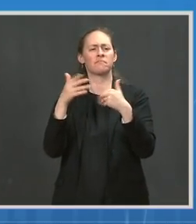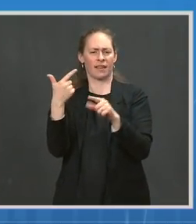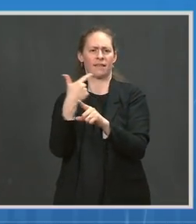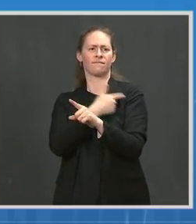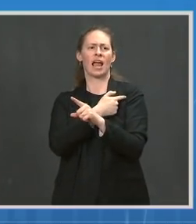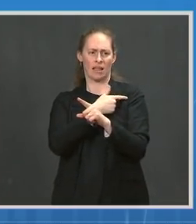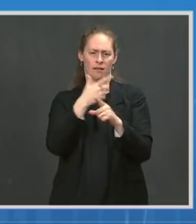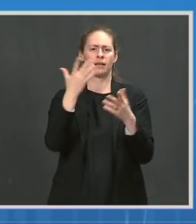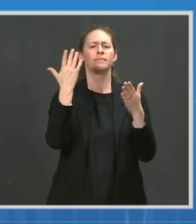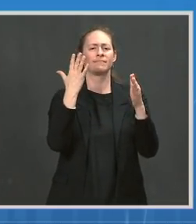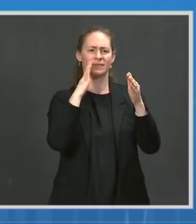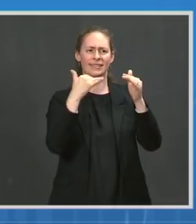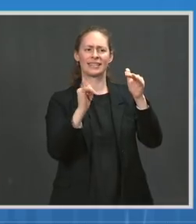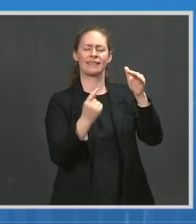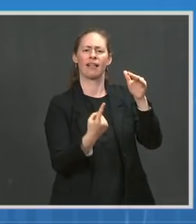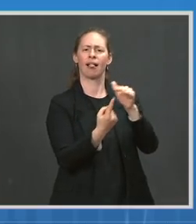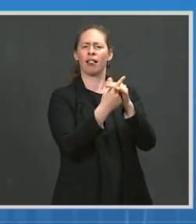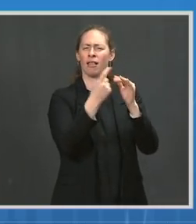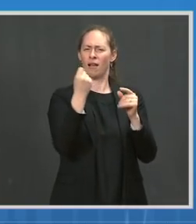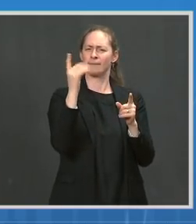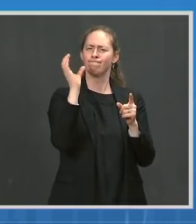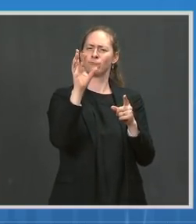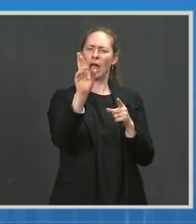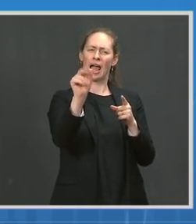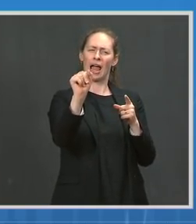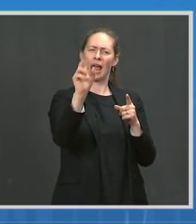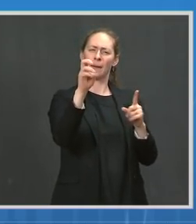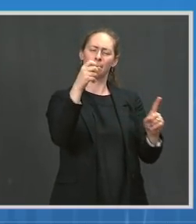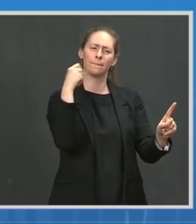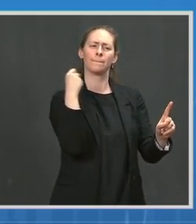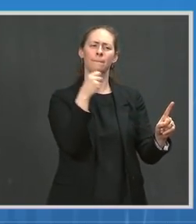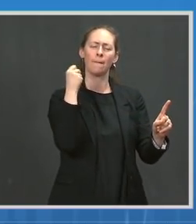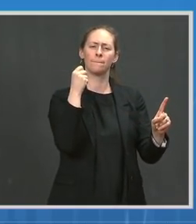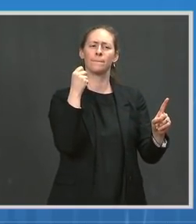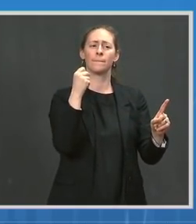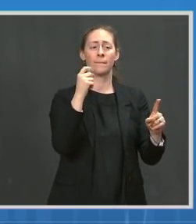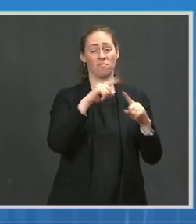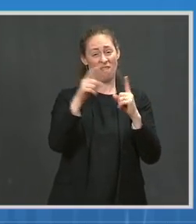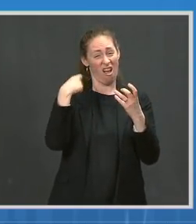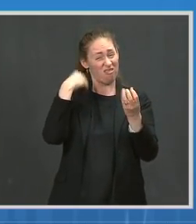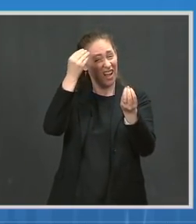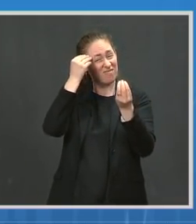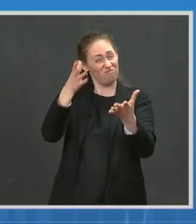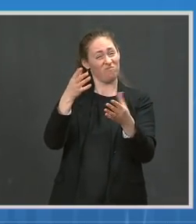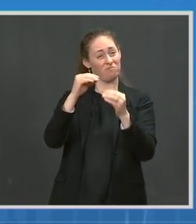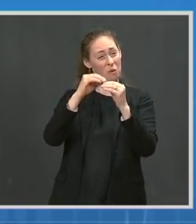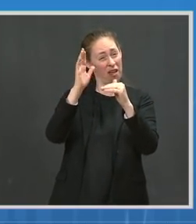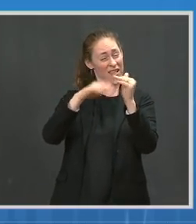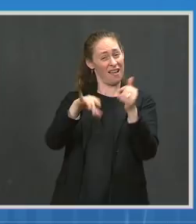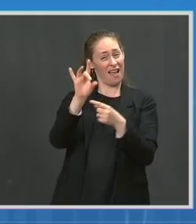But so far, out of more than 84 million people who are fully vaccinated, we have only received reports